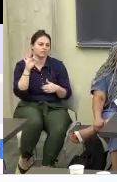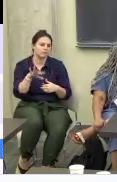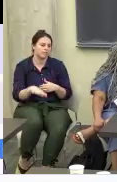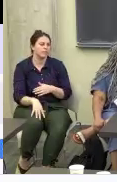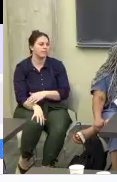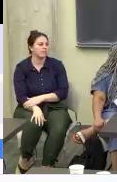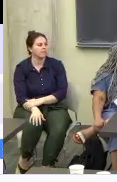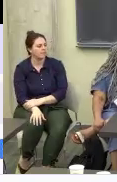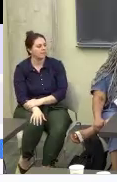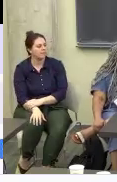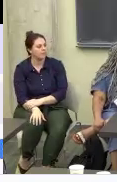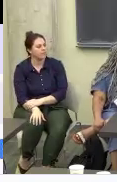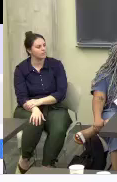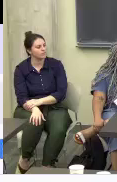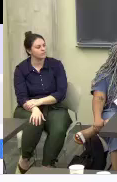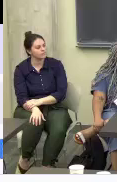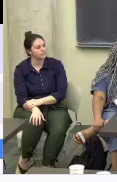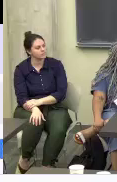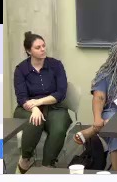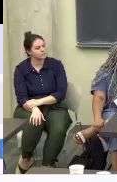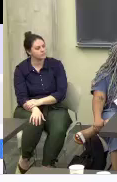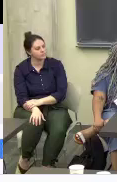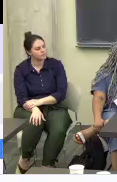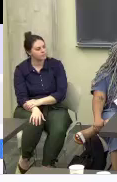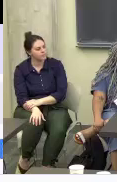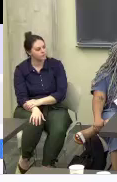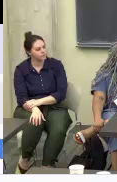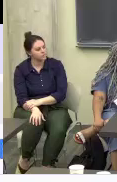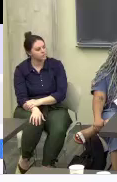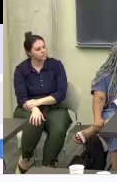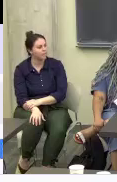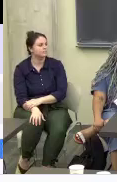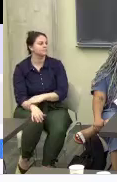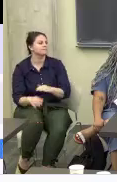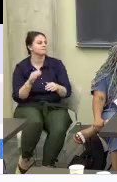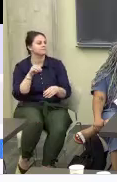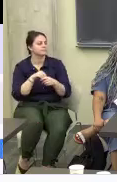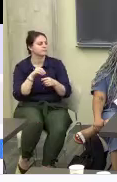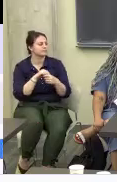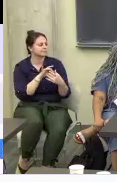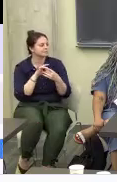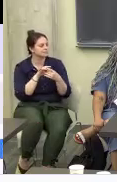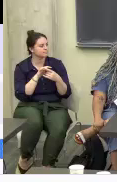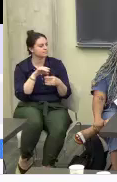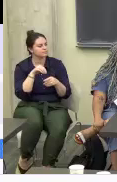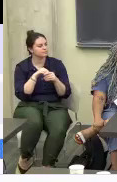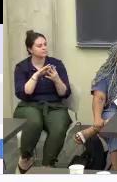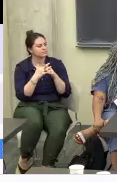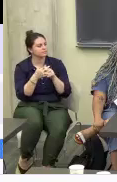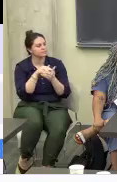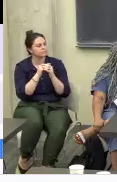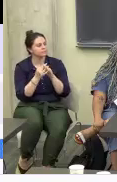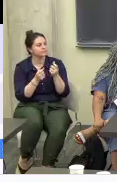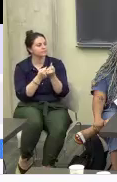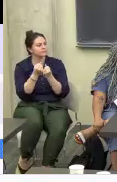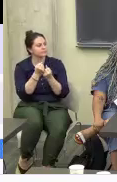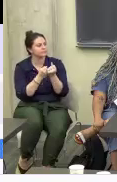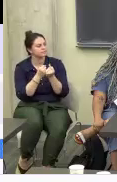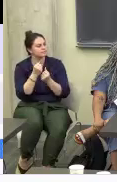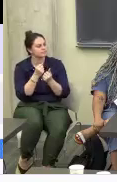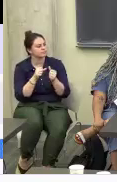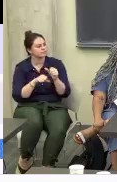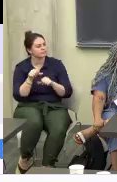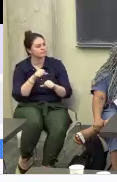Hi, welcome to connections. Interconnectivity yeah and supporting each other yeah Okay. All right.